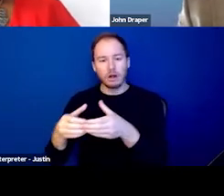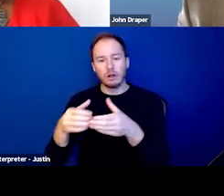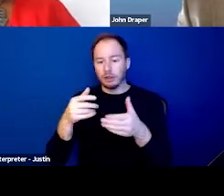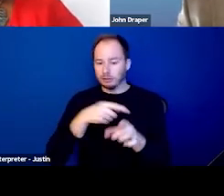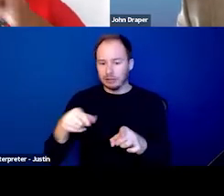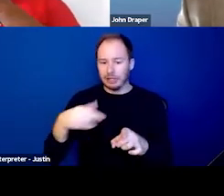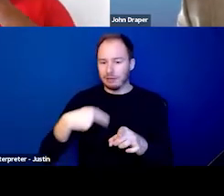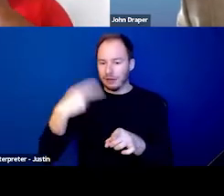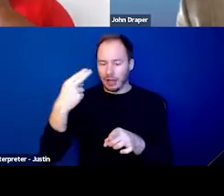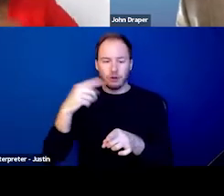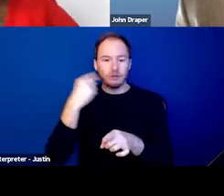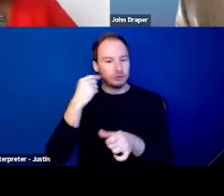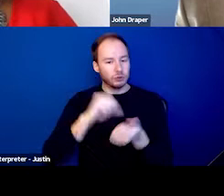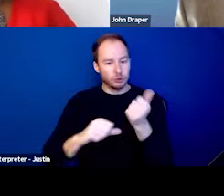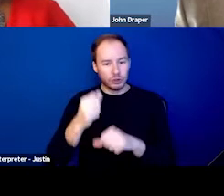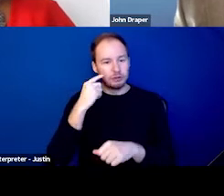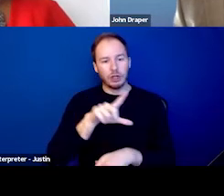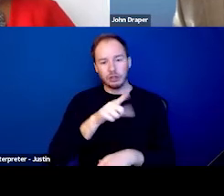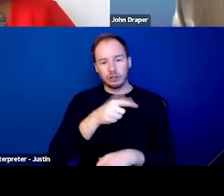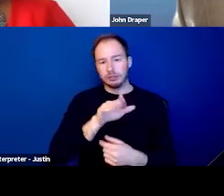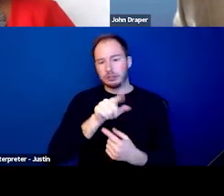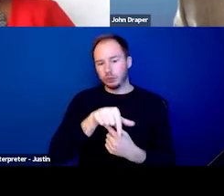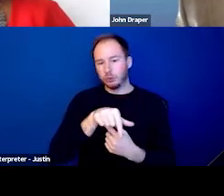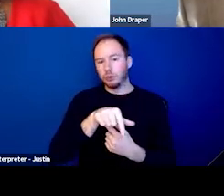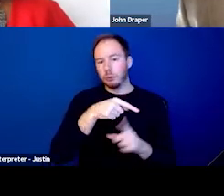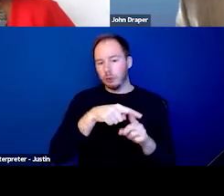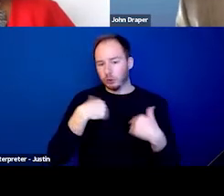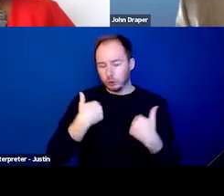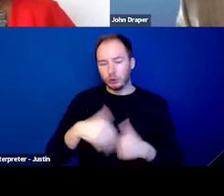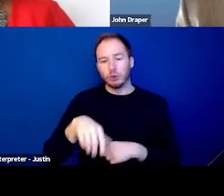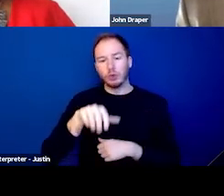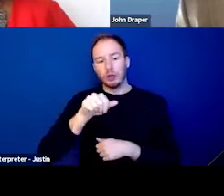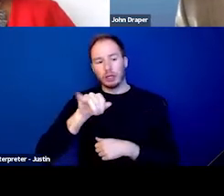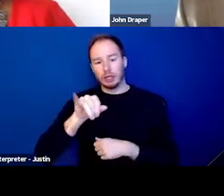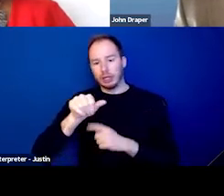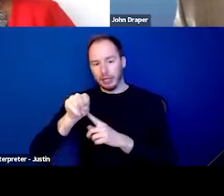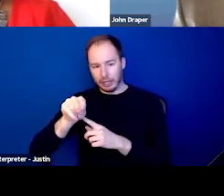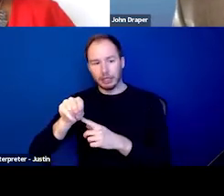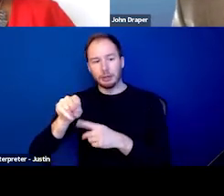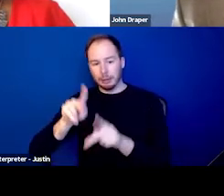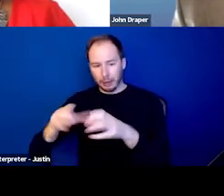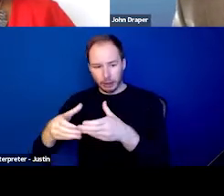Like LGBTQ plus youth, American Indian, Alaskan Native, communities of color, rural individuals,